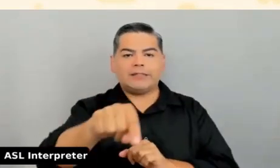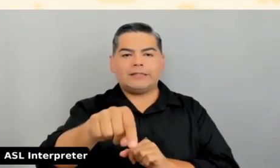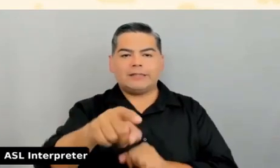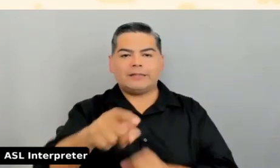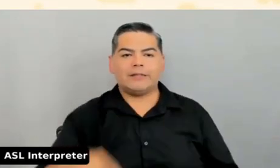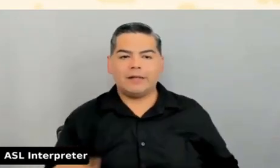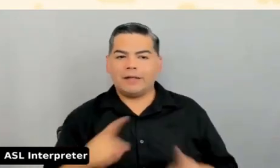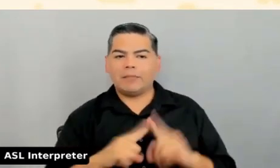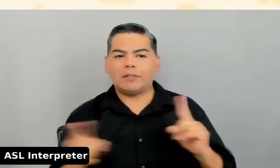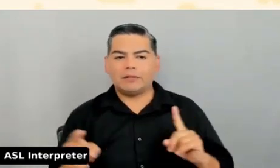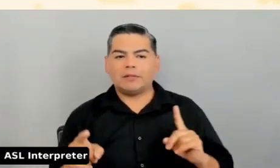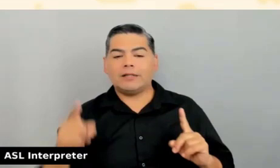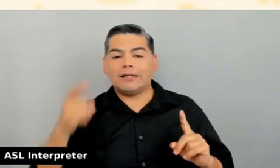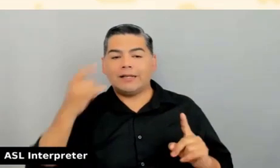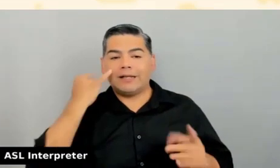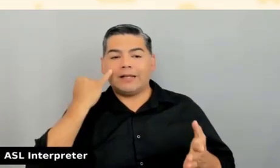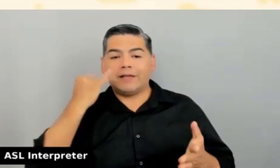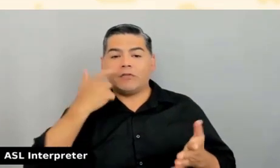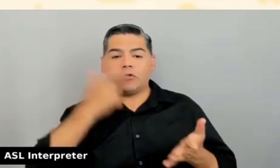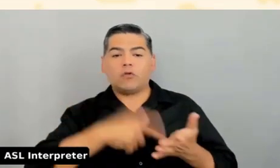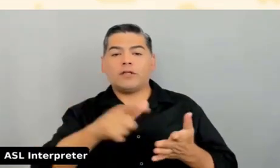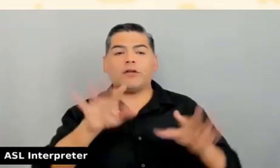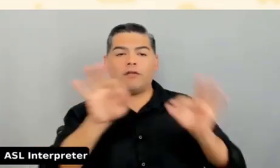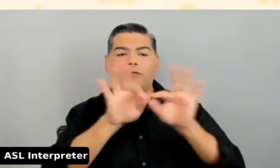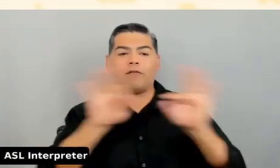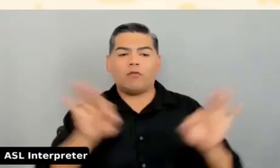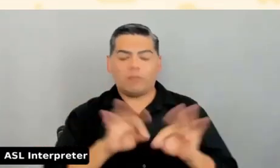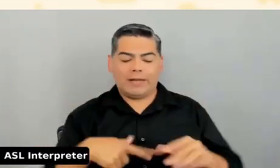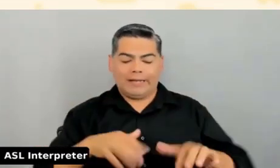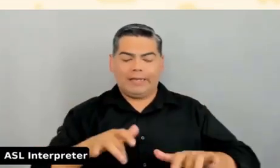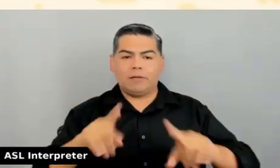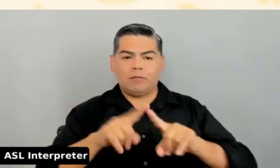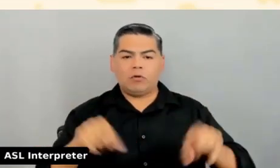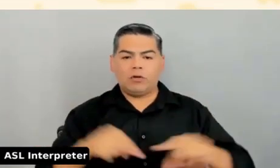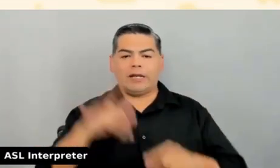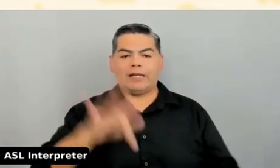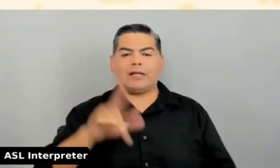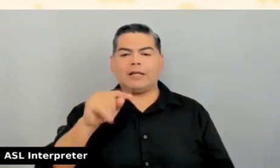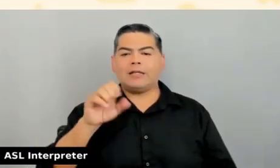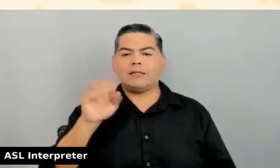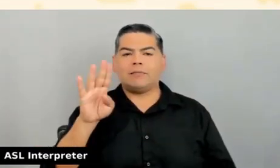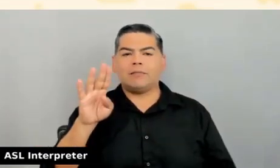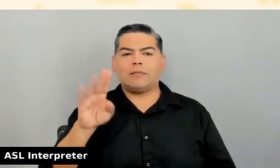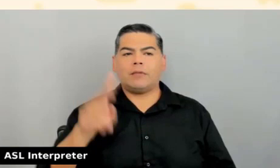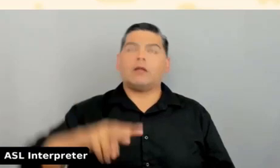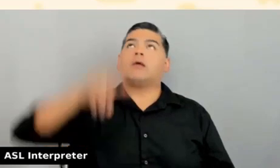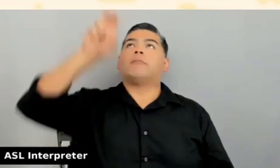However, if I go to fill out the form by using my keyboard and I hit Tab, I jump back up the page